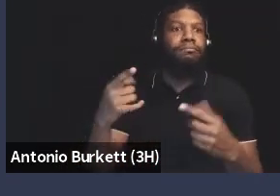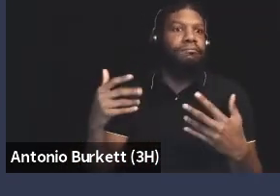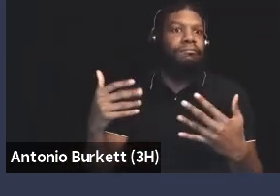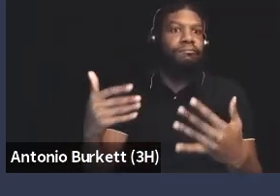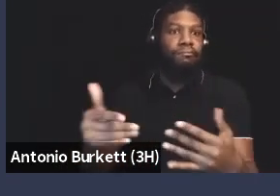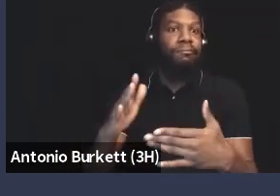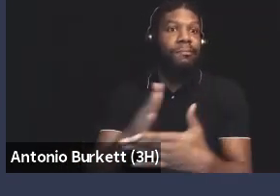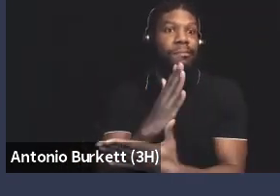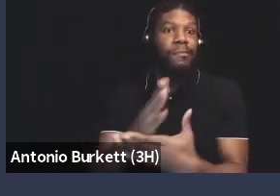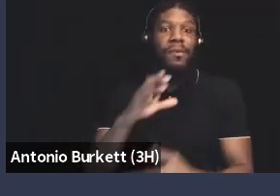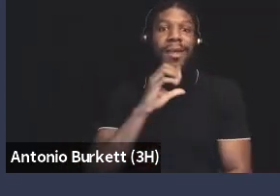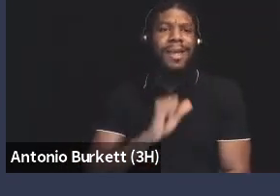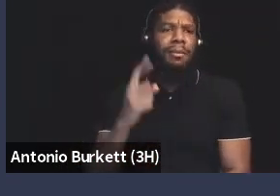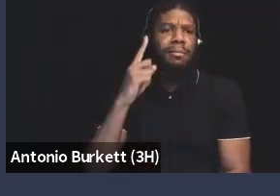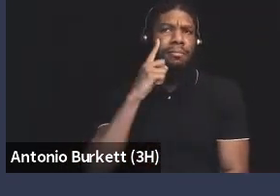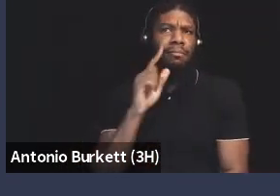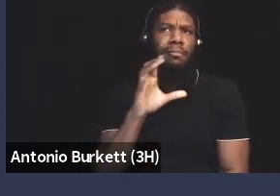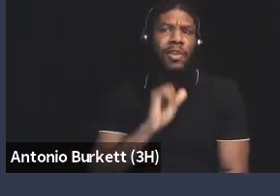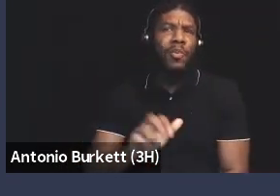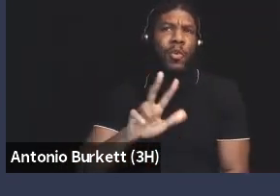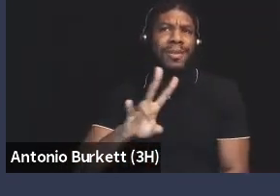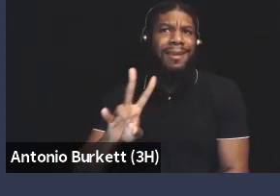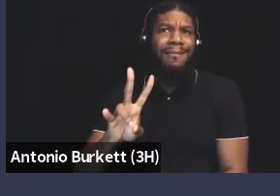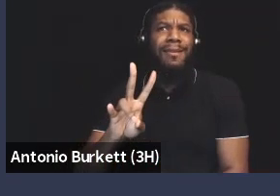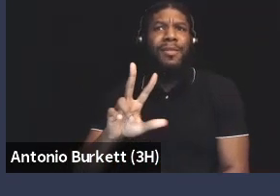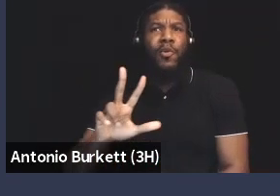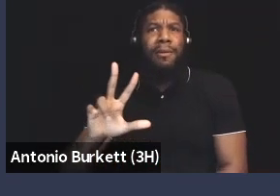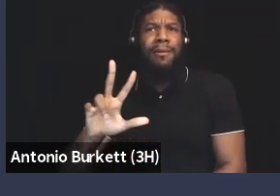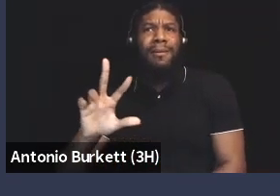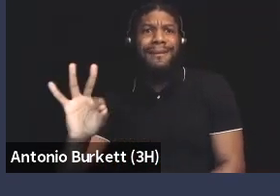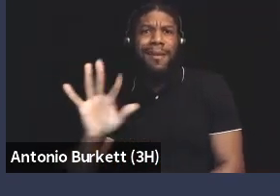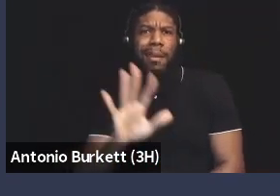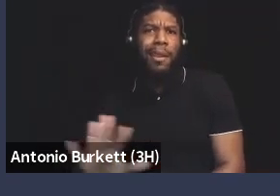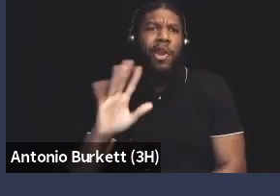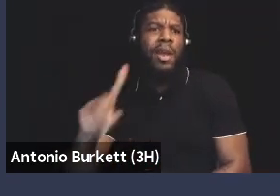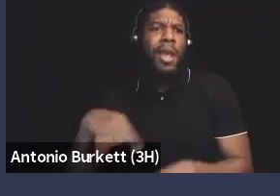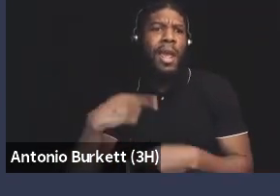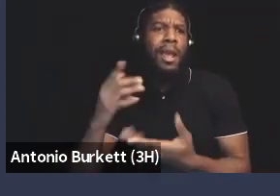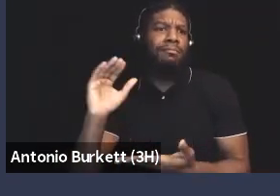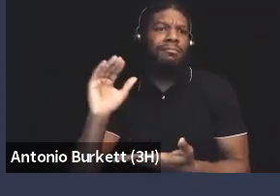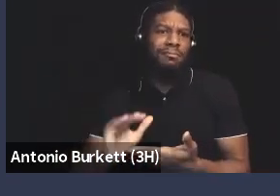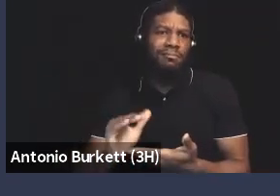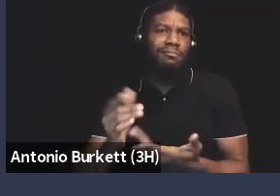our average age was at 37 or 39. It's gone down since but it's-- and then right now we're